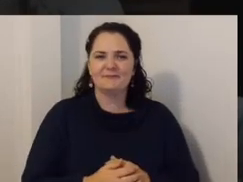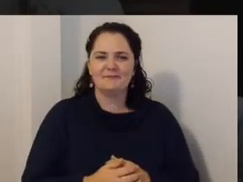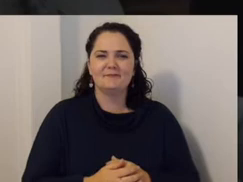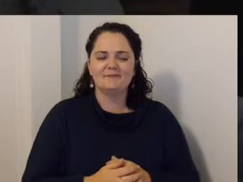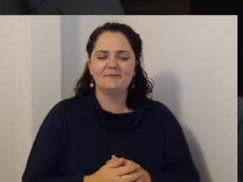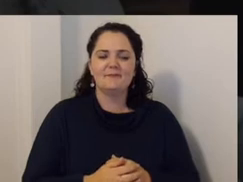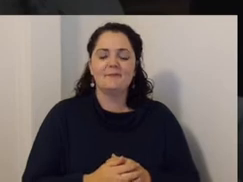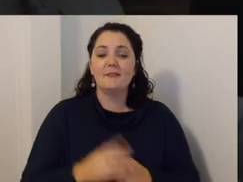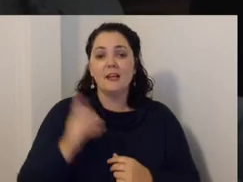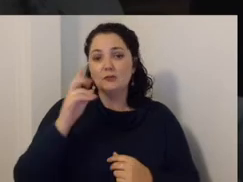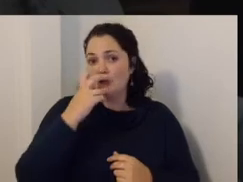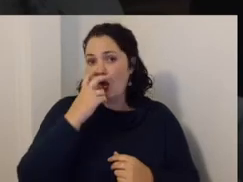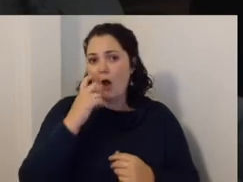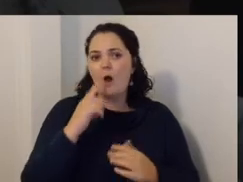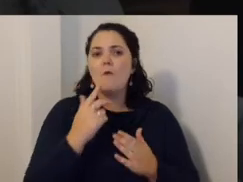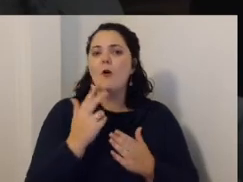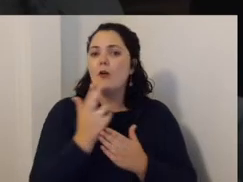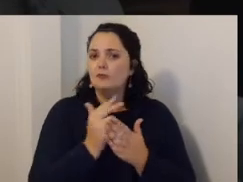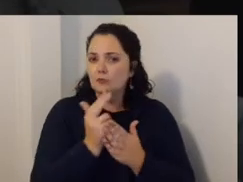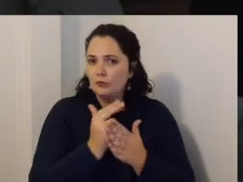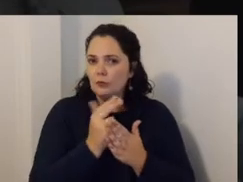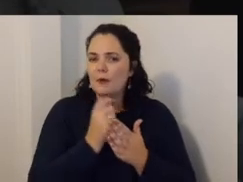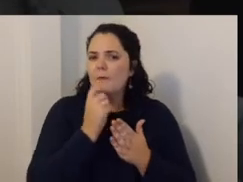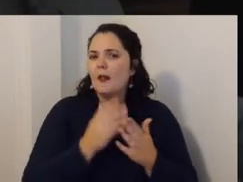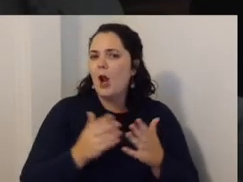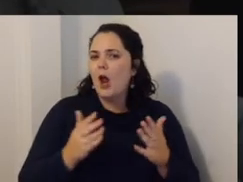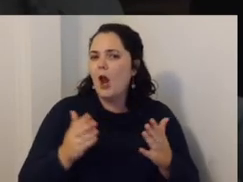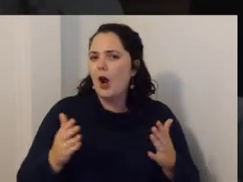longer to draw tonight too, each one of these Draw Along with the Dead workshops we've been